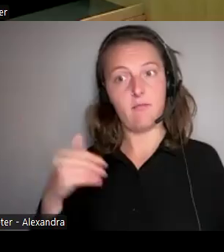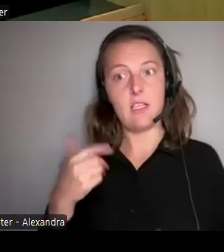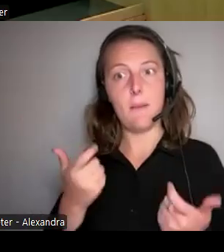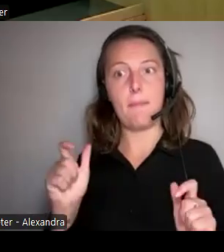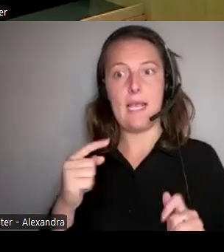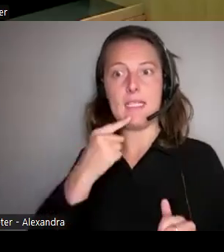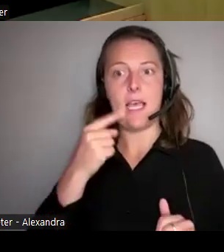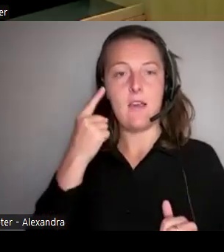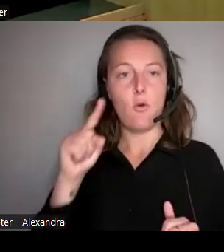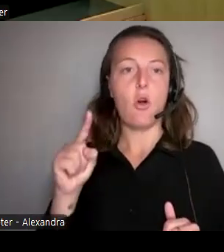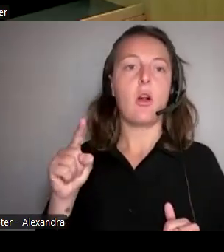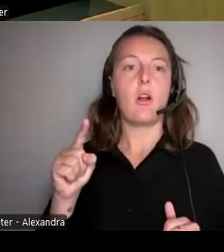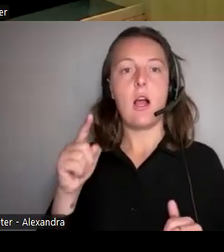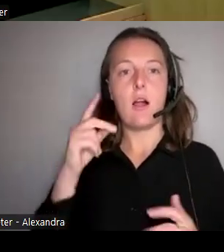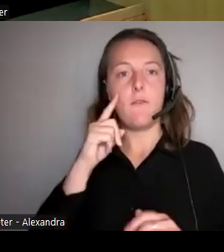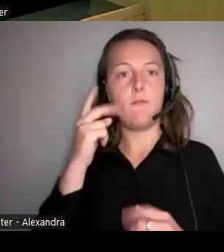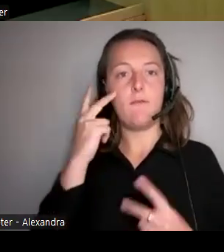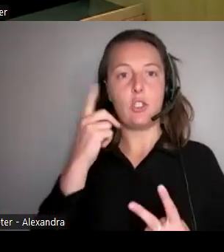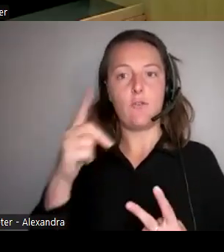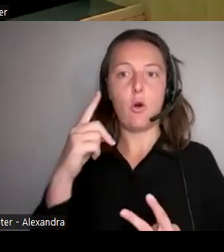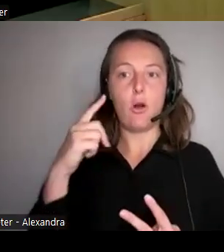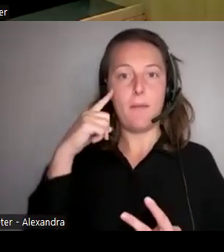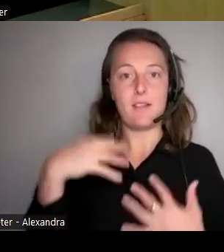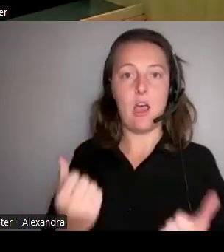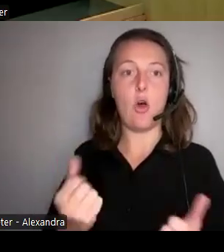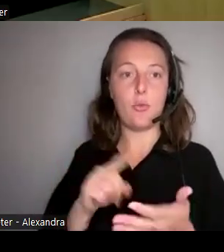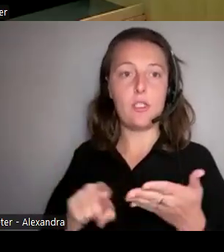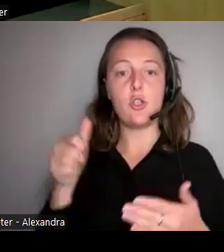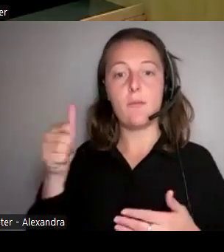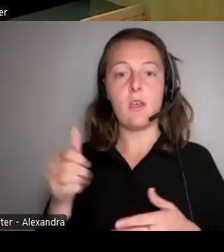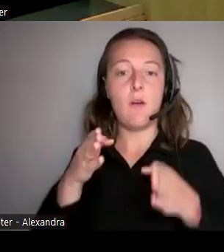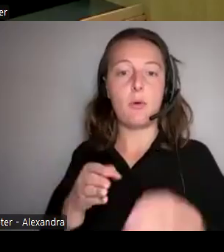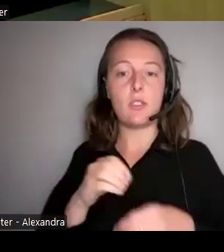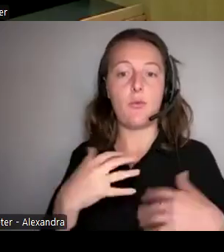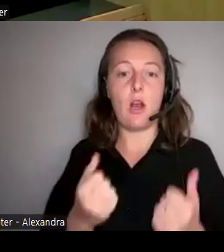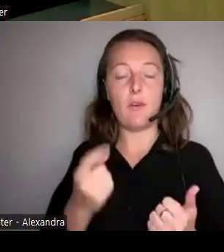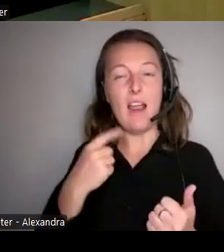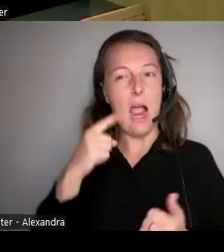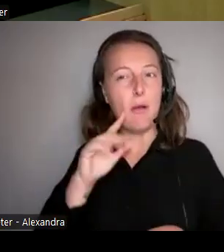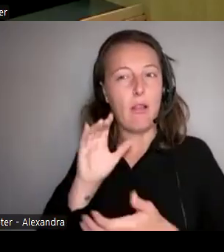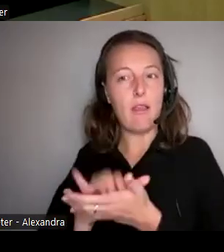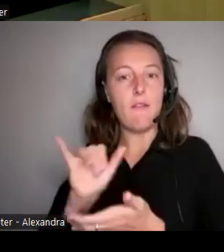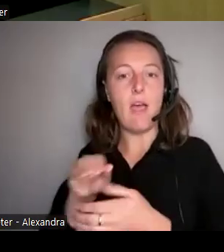research. He is a person in recovery and I believe it has based his perspective about interventions